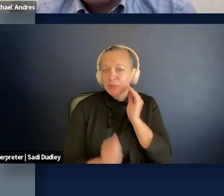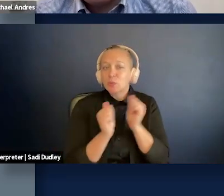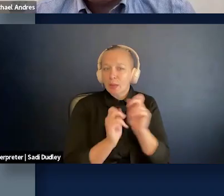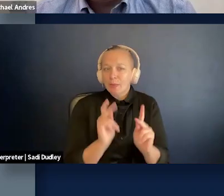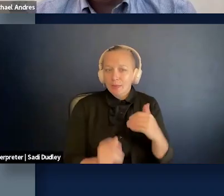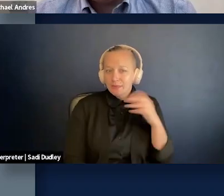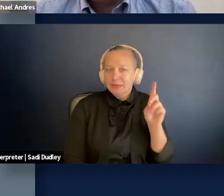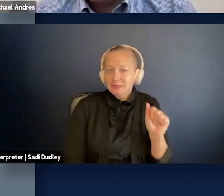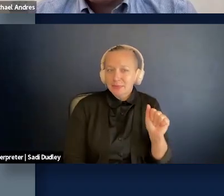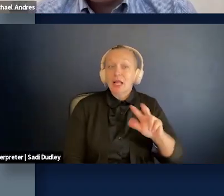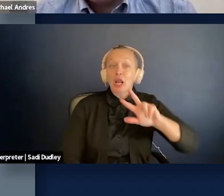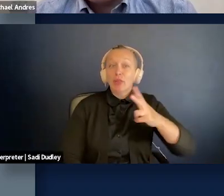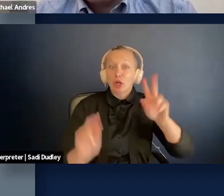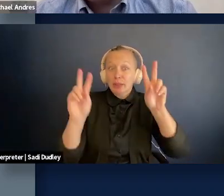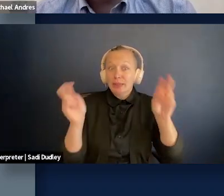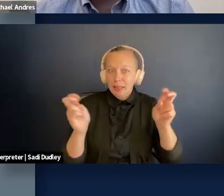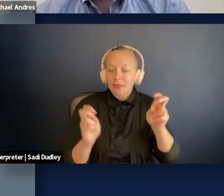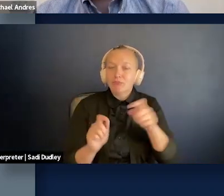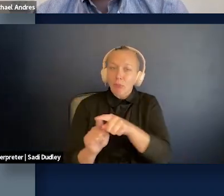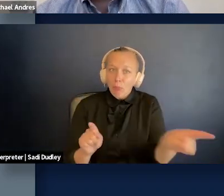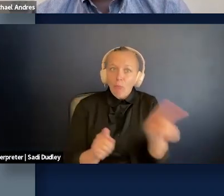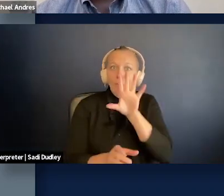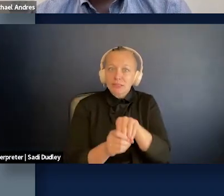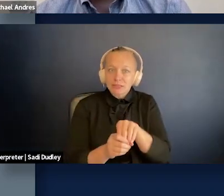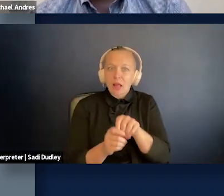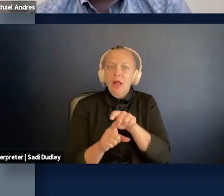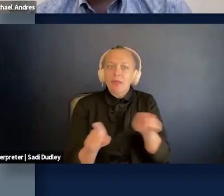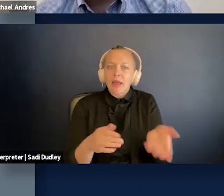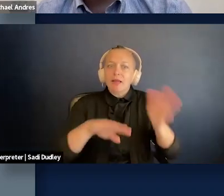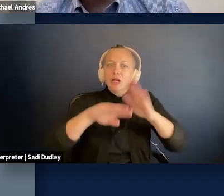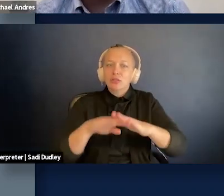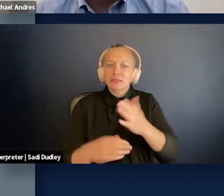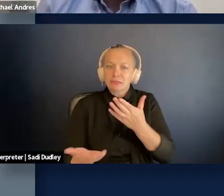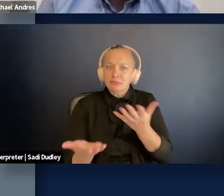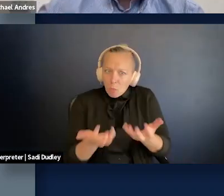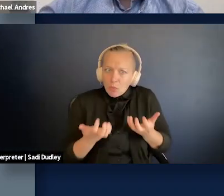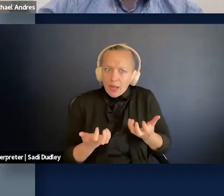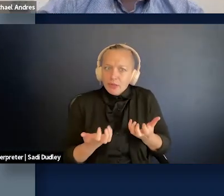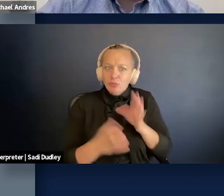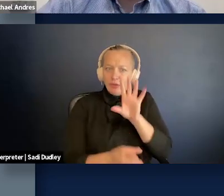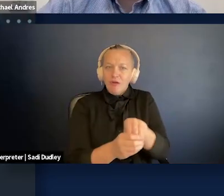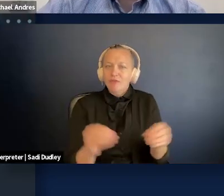And our third theme is that participants had an increased desire to be involved in adaptive sports going forward.